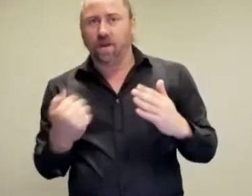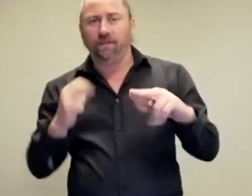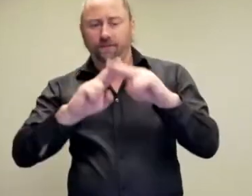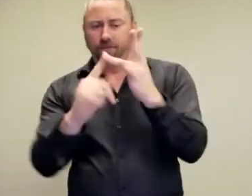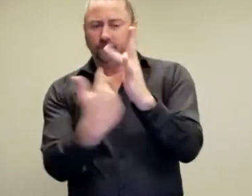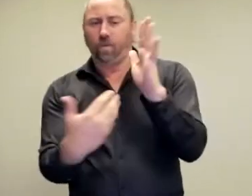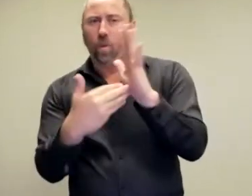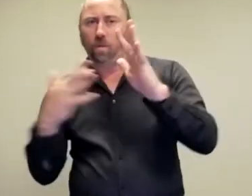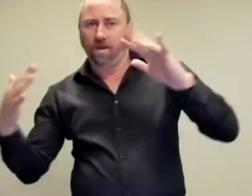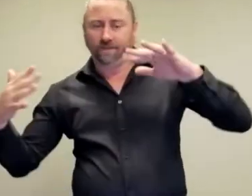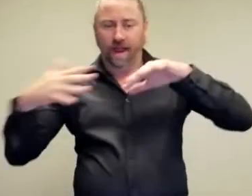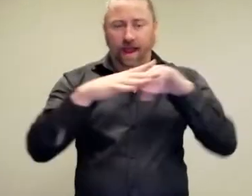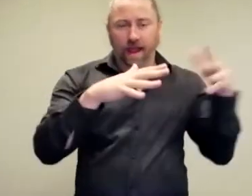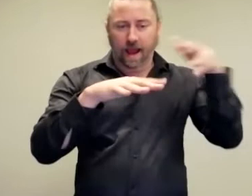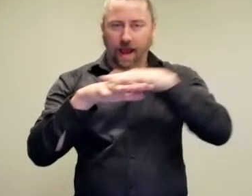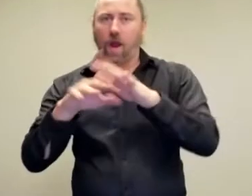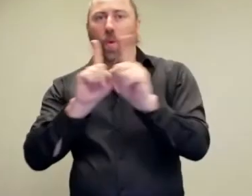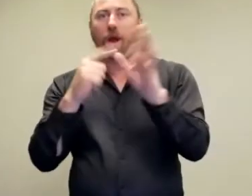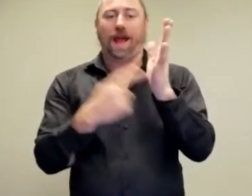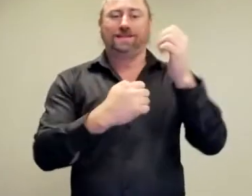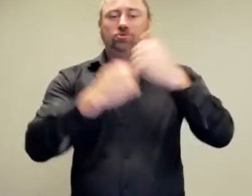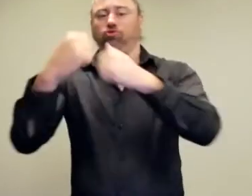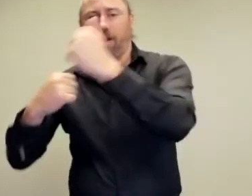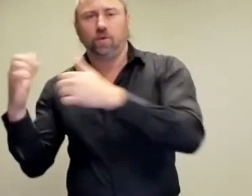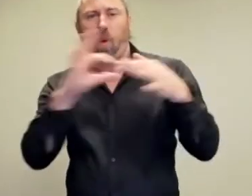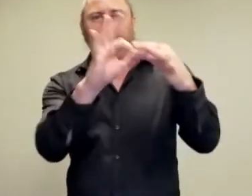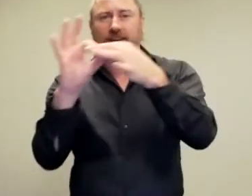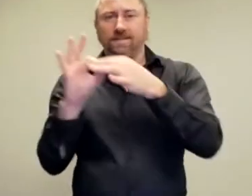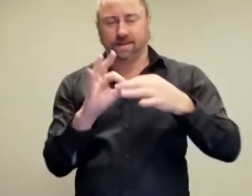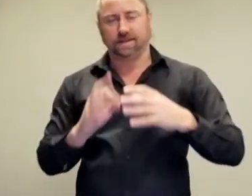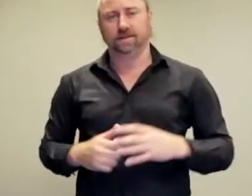structural affinities. In Pathfinder closing,